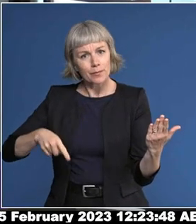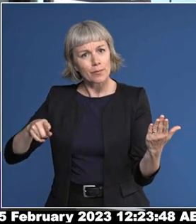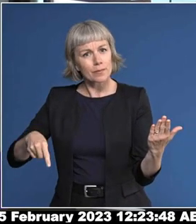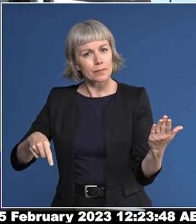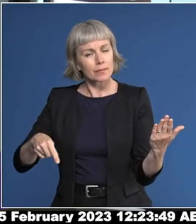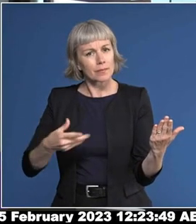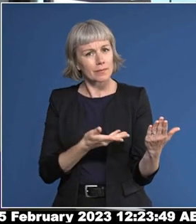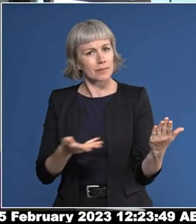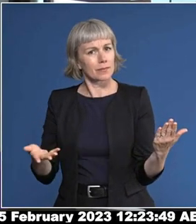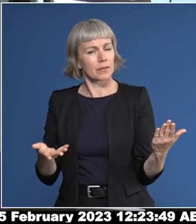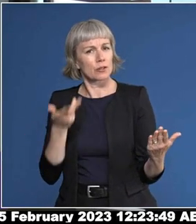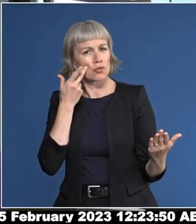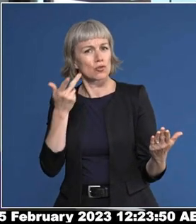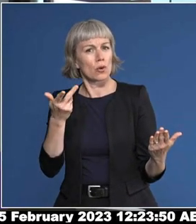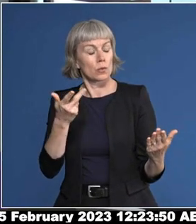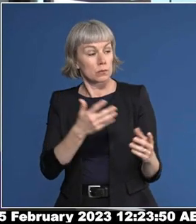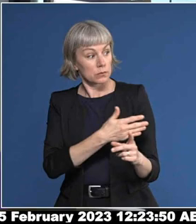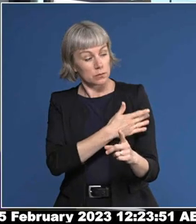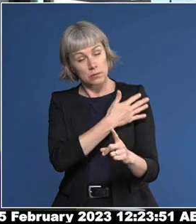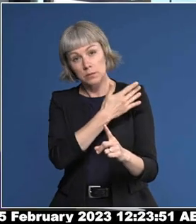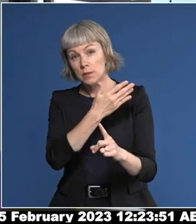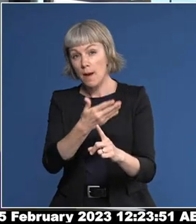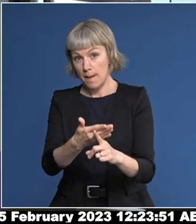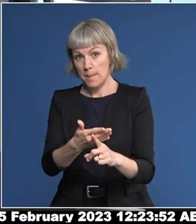over a considerable period of time, this was a dysfunctional organisation.